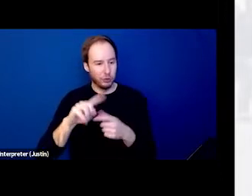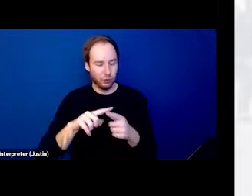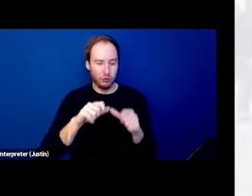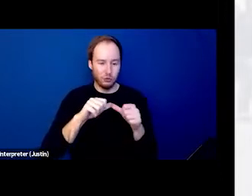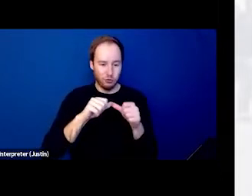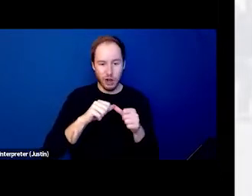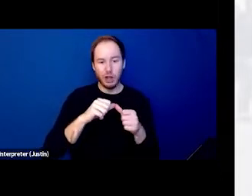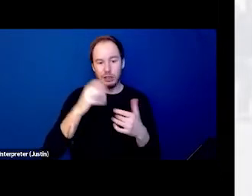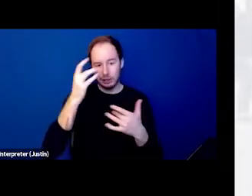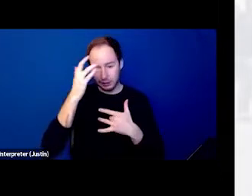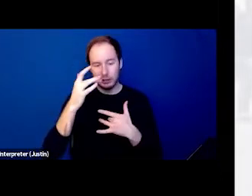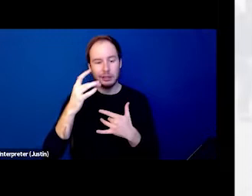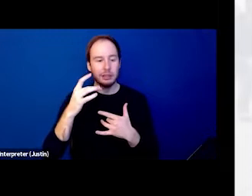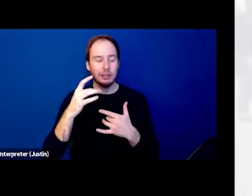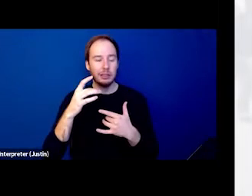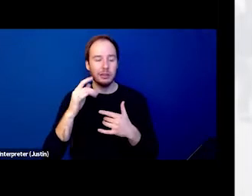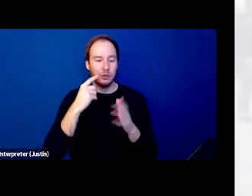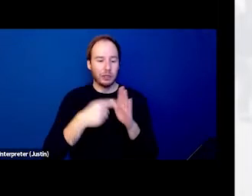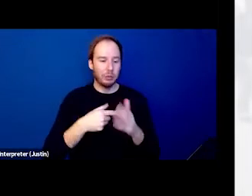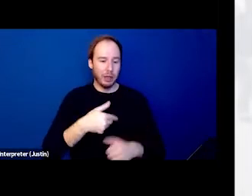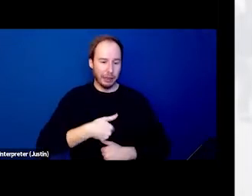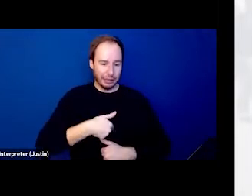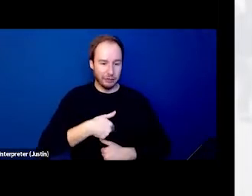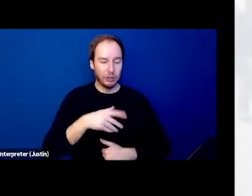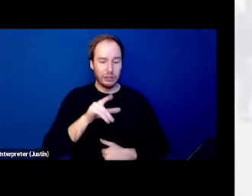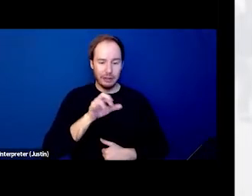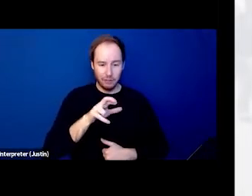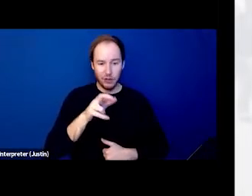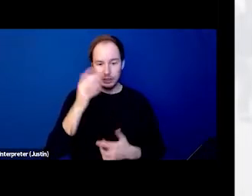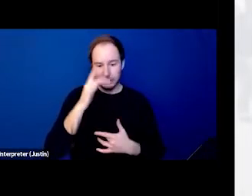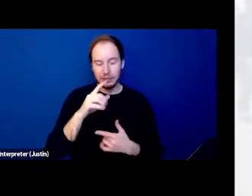like liver disease, diabetes, as well as injuries,